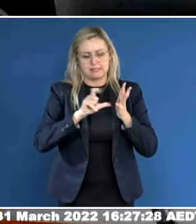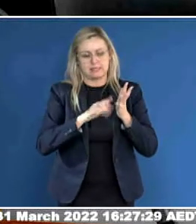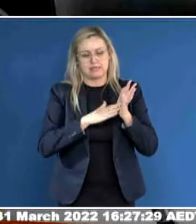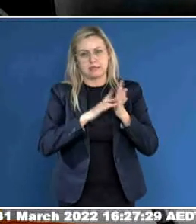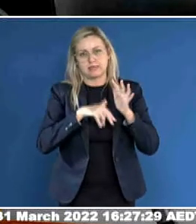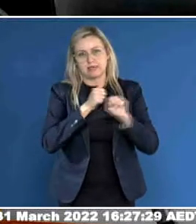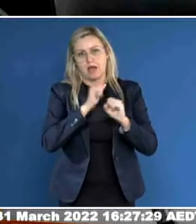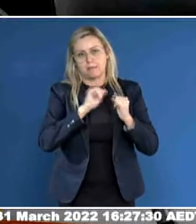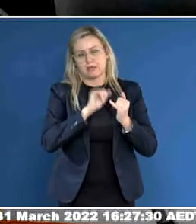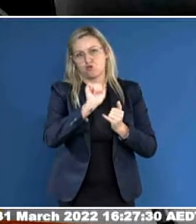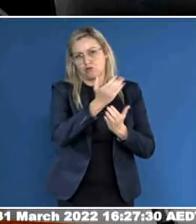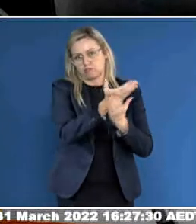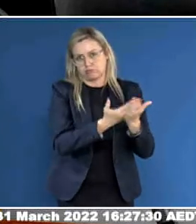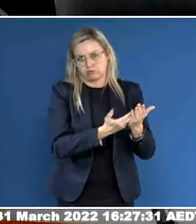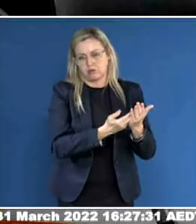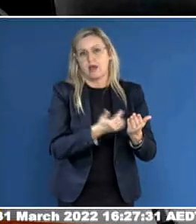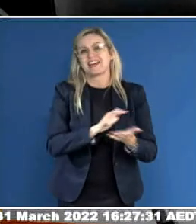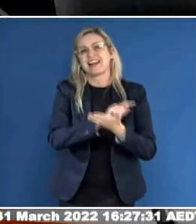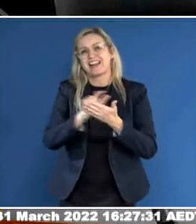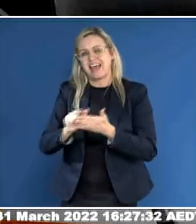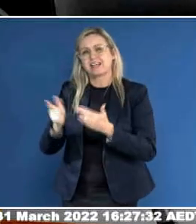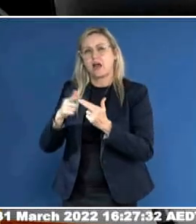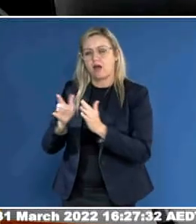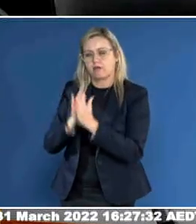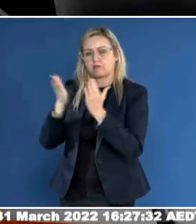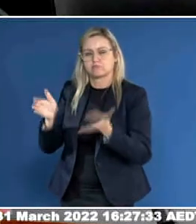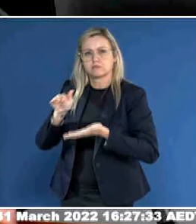balance of the tenders at a later date if that's convenient to the Commissioners.